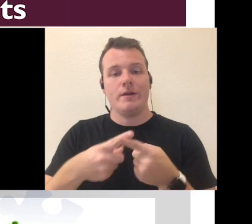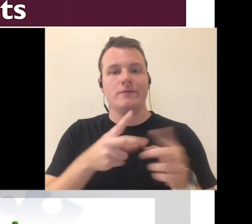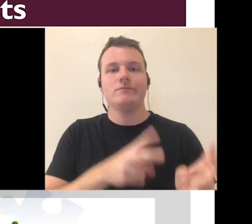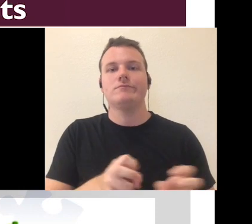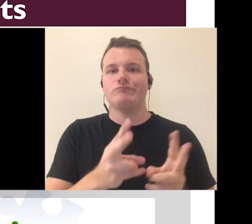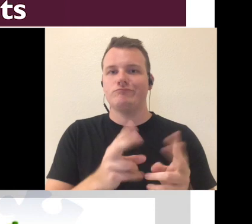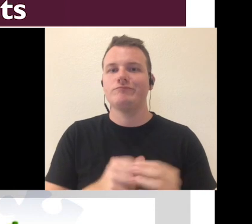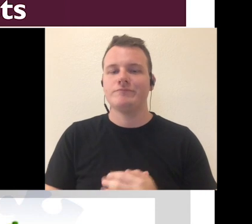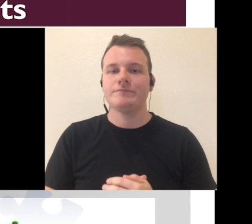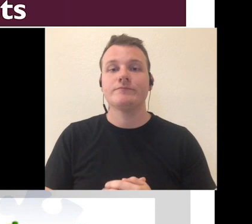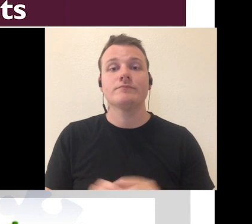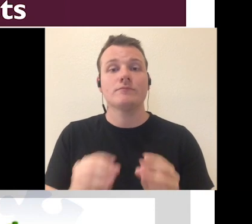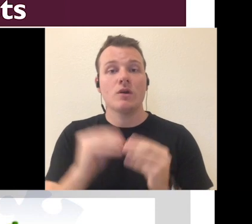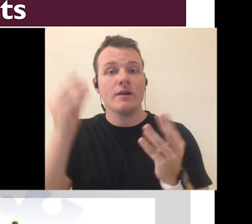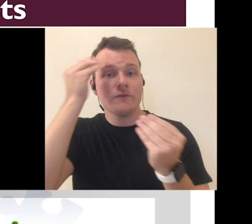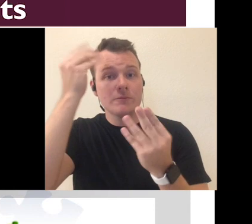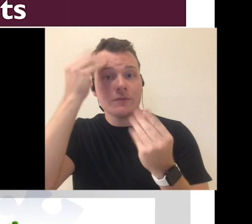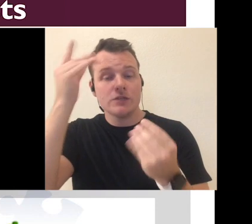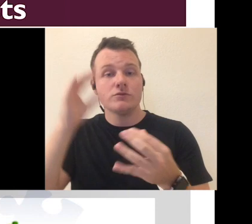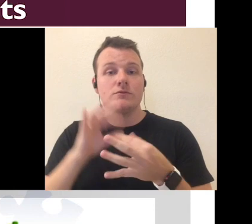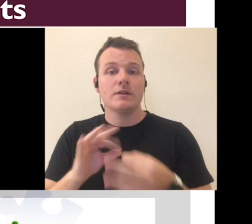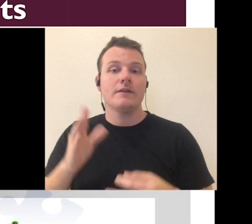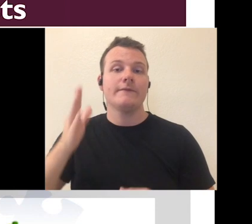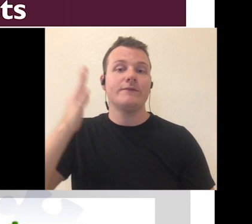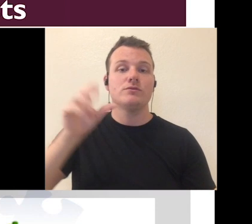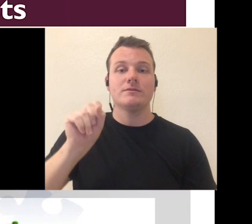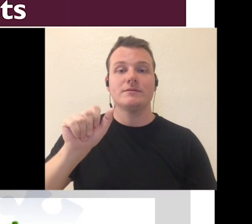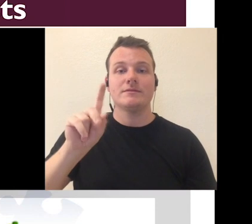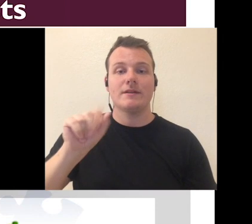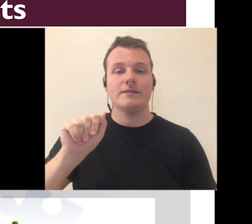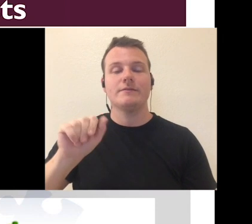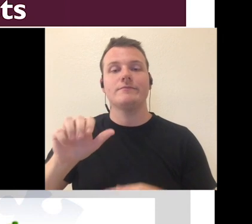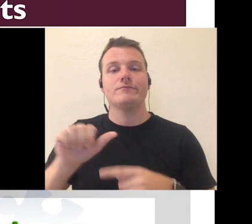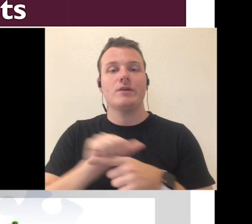the recording is posted for more information about future SADA practice